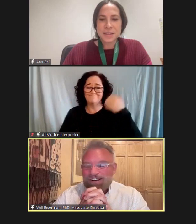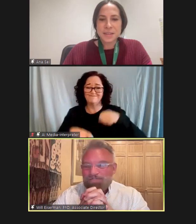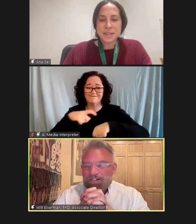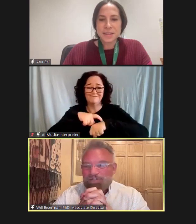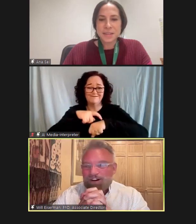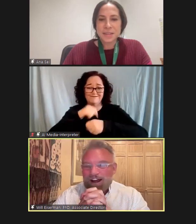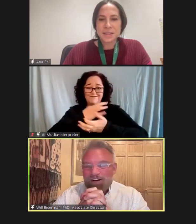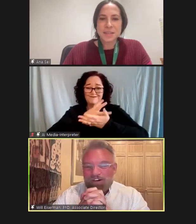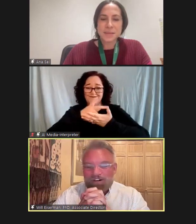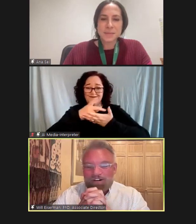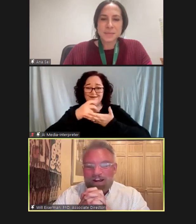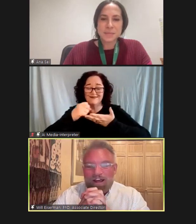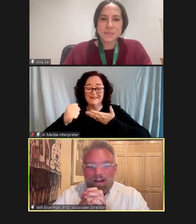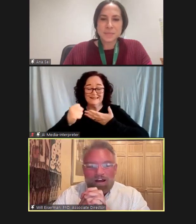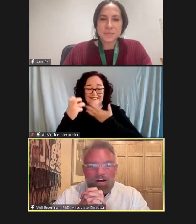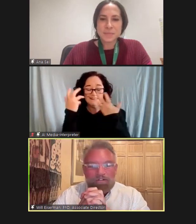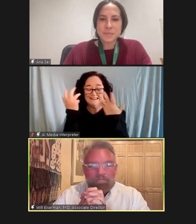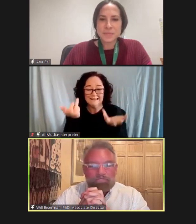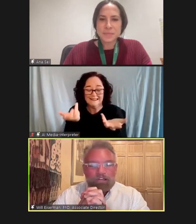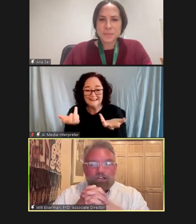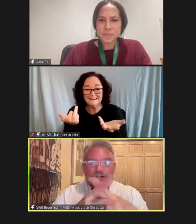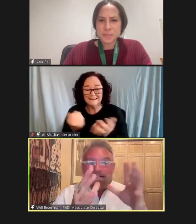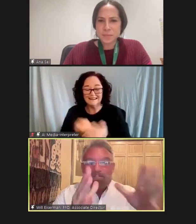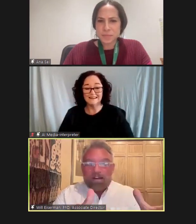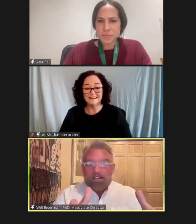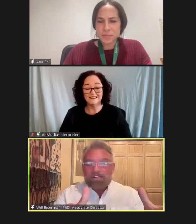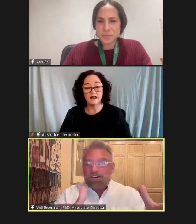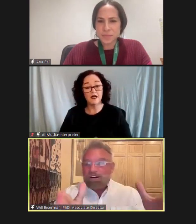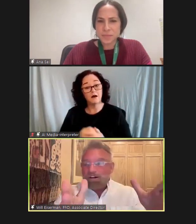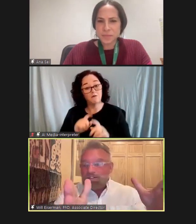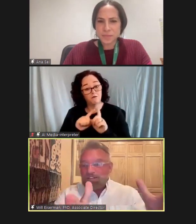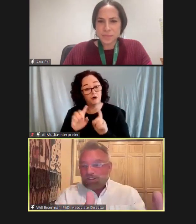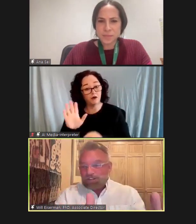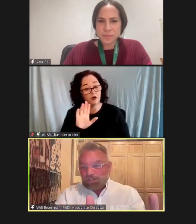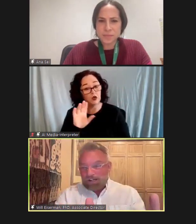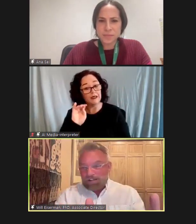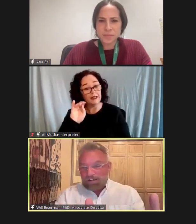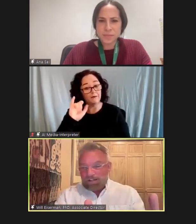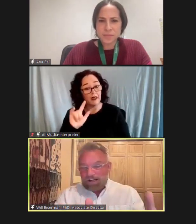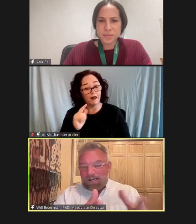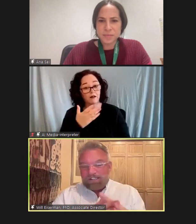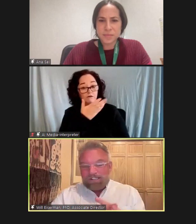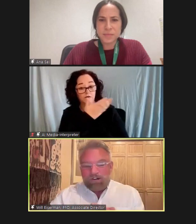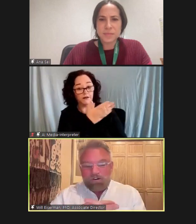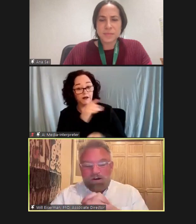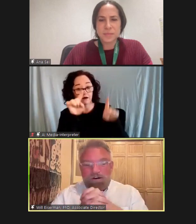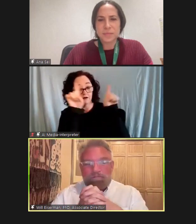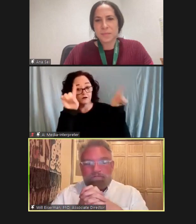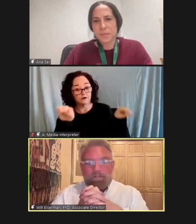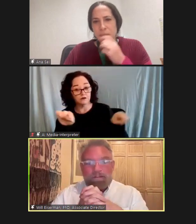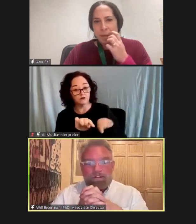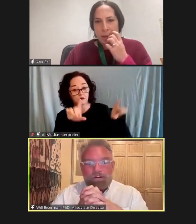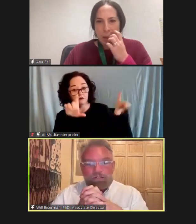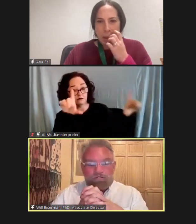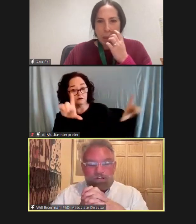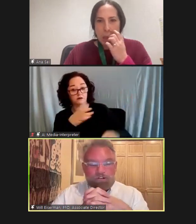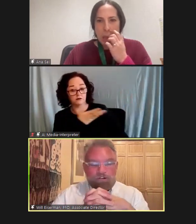our hour um but your emails are on the